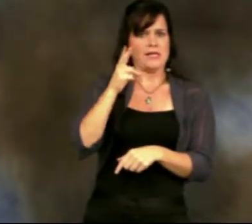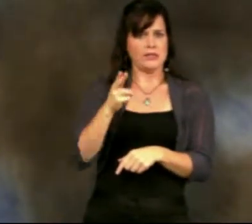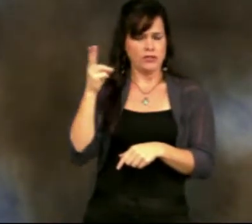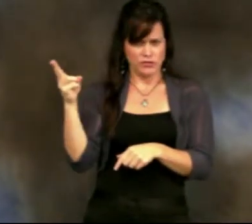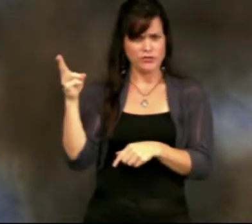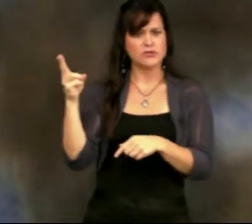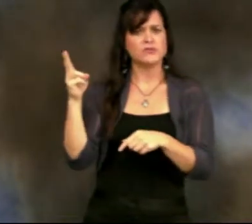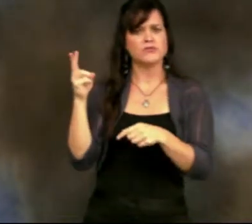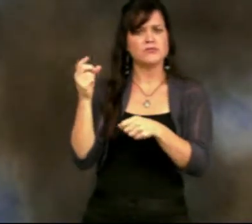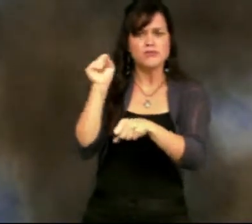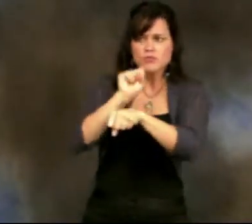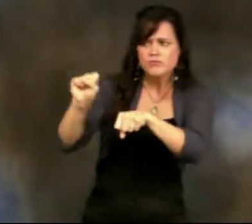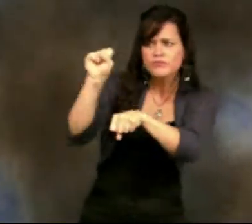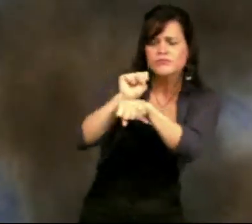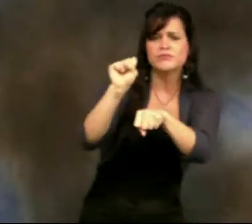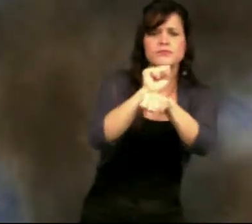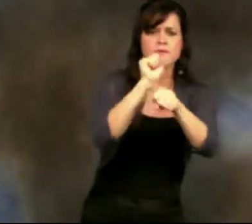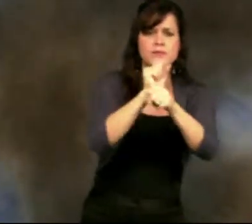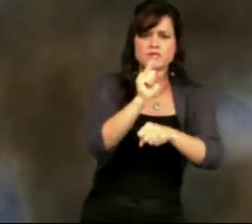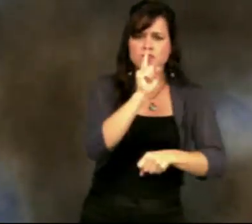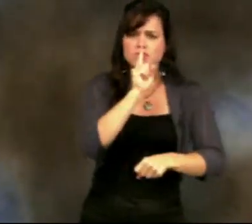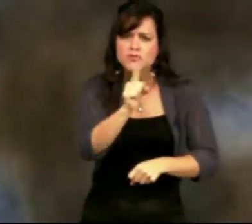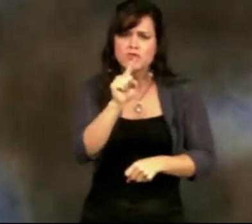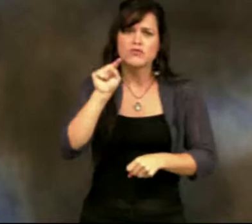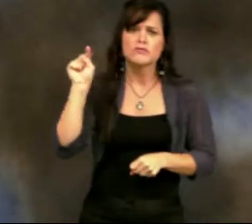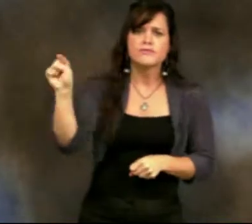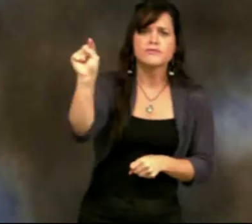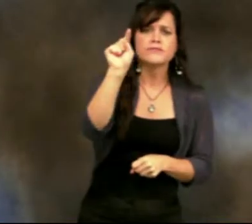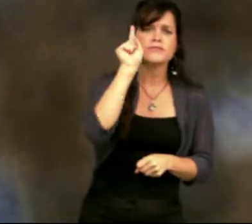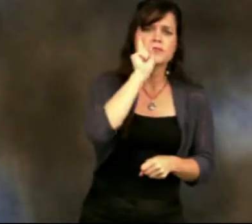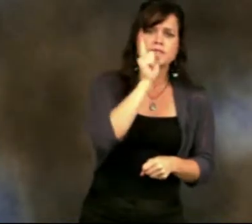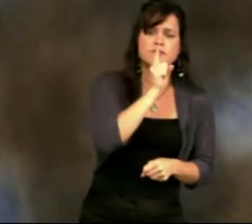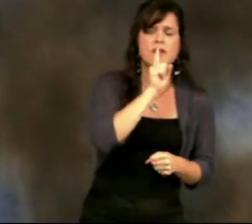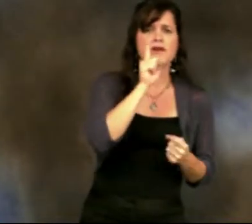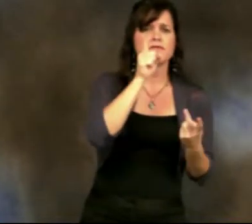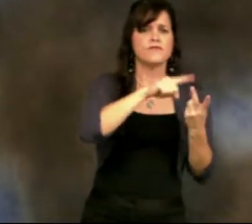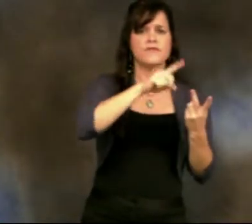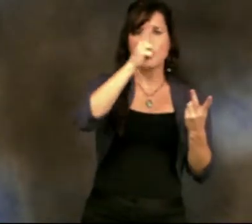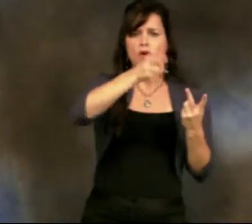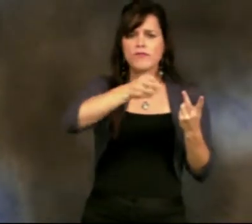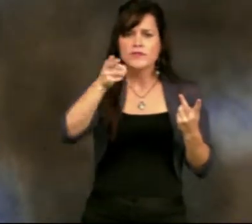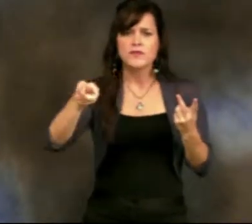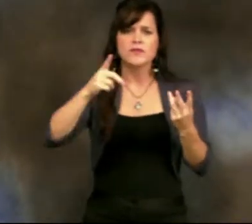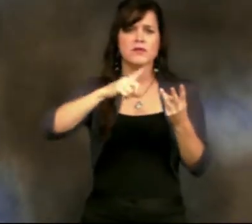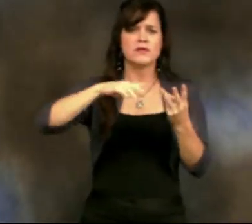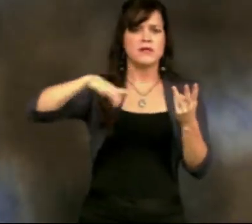However, MCDHH continues to work to ensure that Deaf, hard-of-hearing, and late deafened